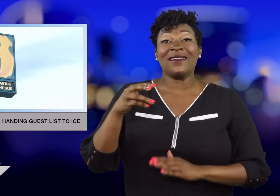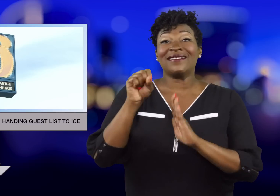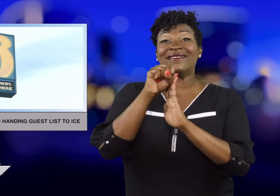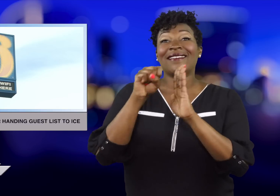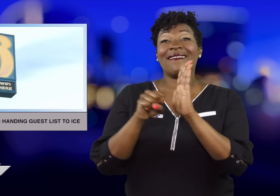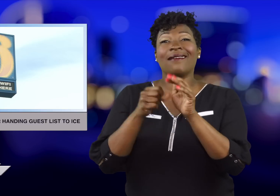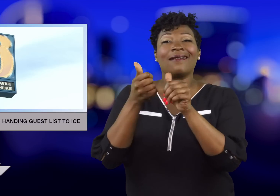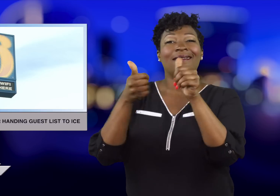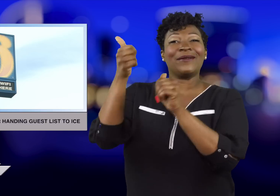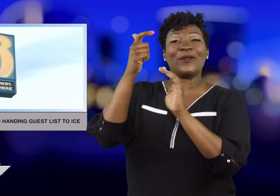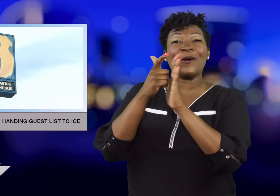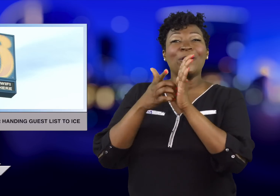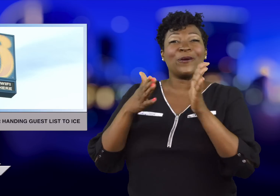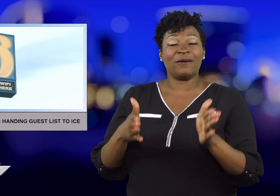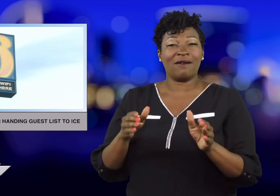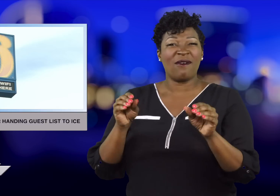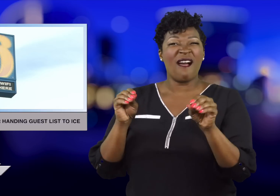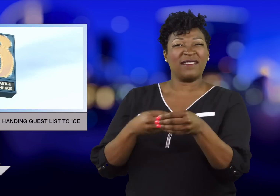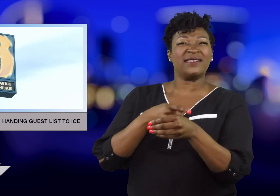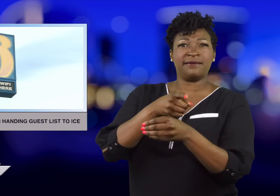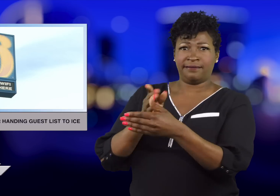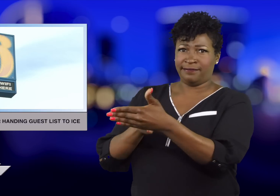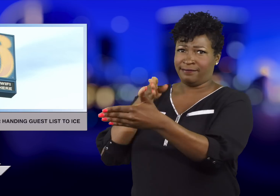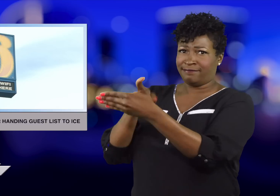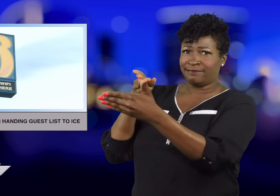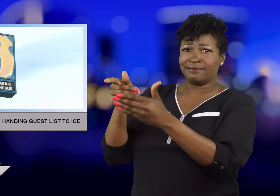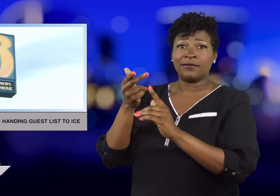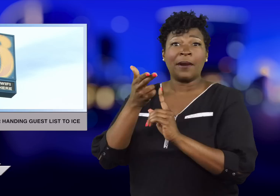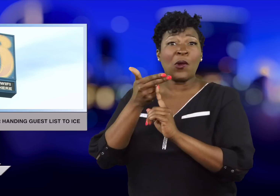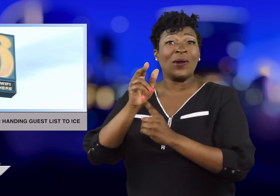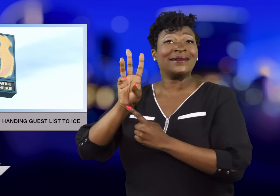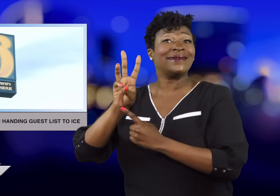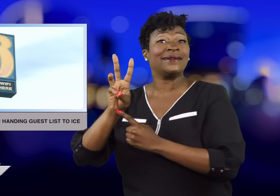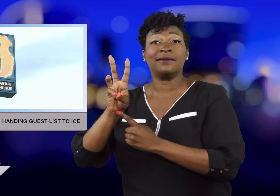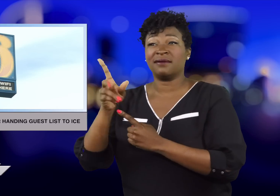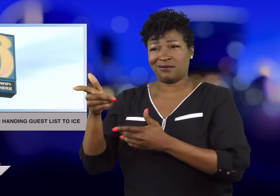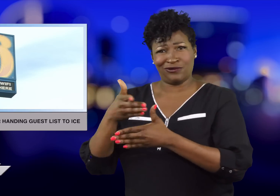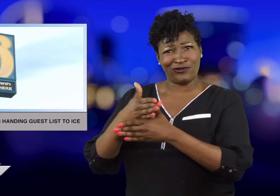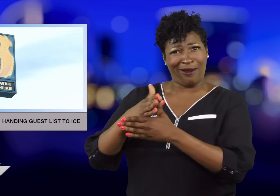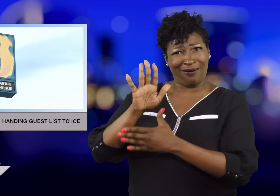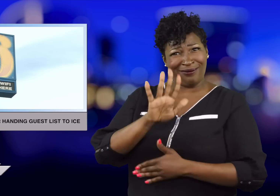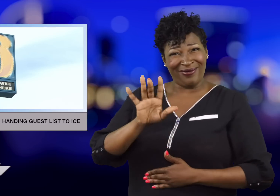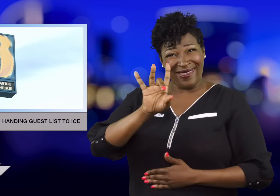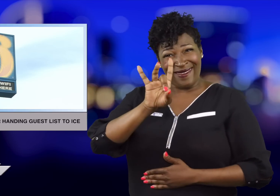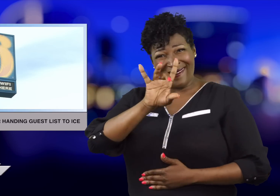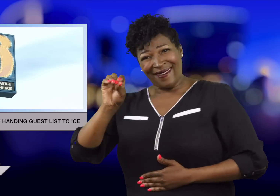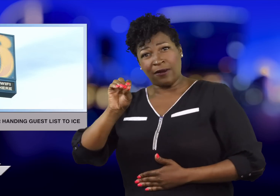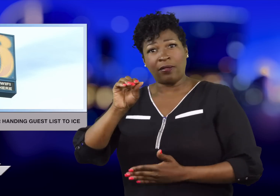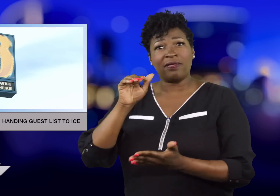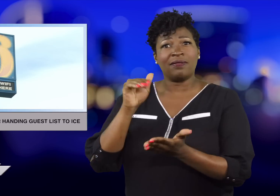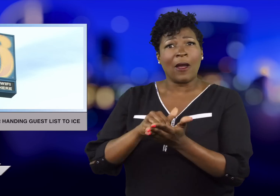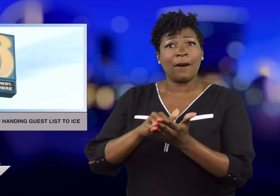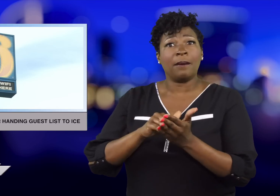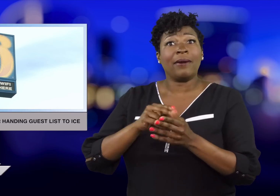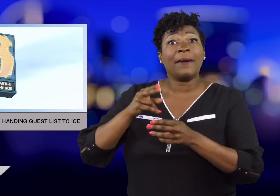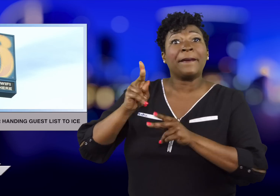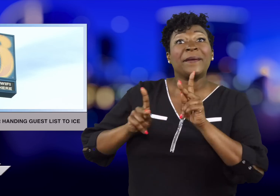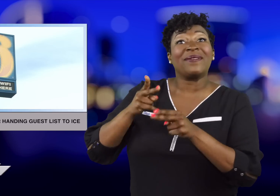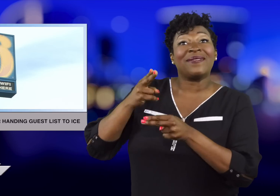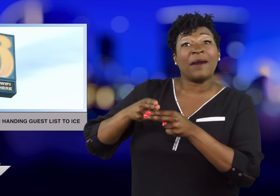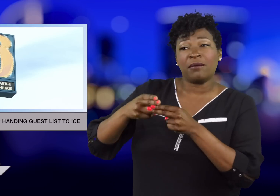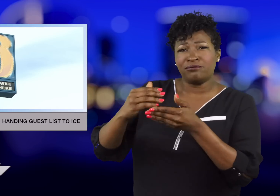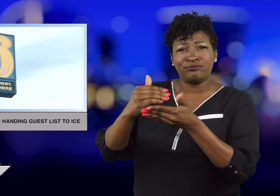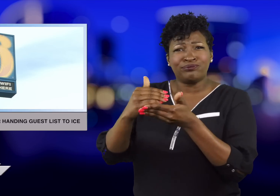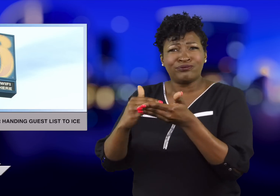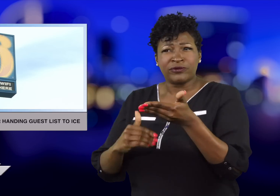The Washington State Attorney General's office sued the motel chain for sharing the names